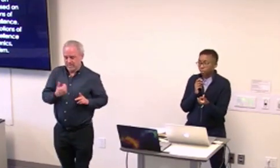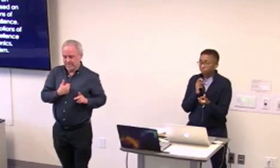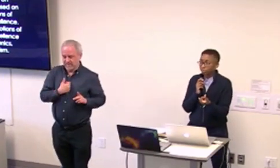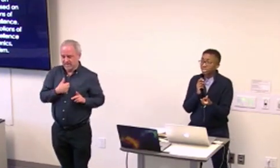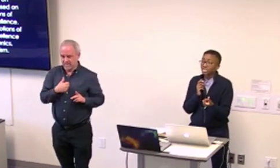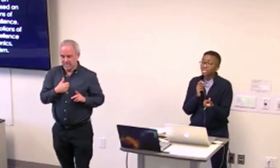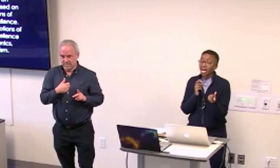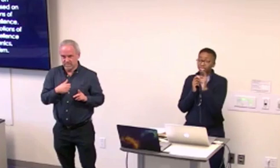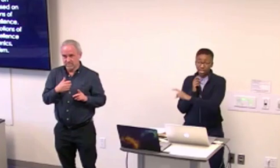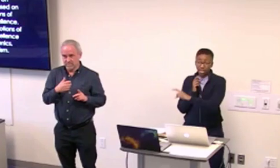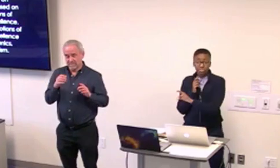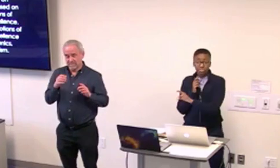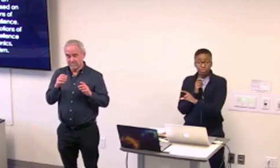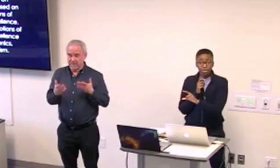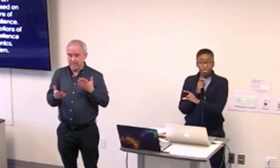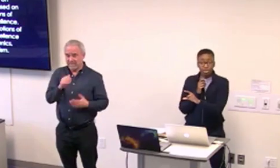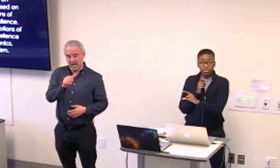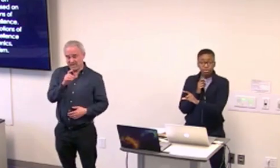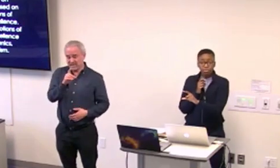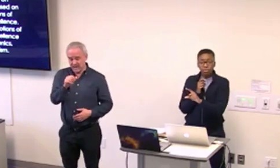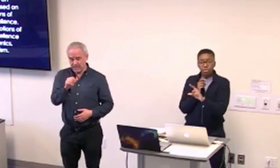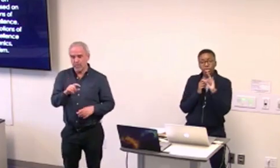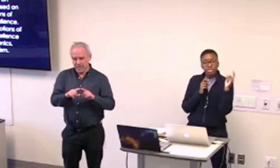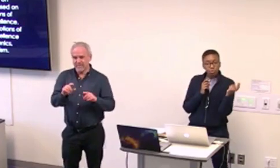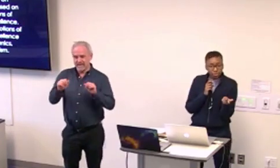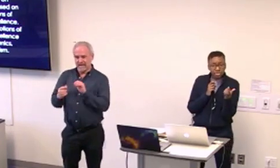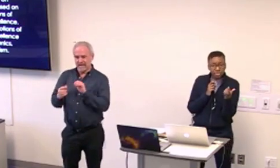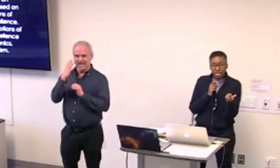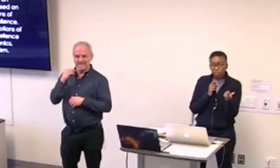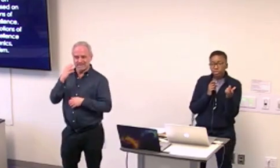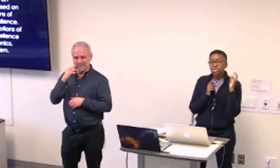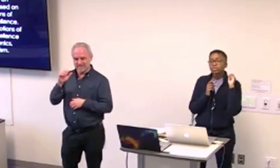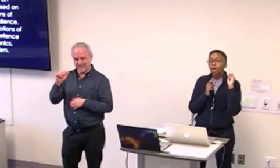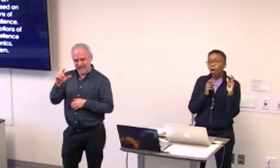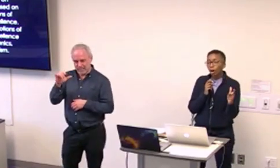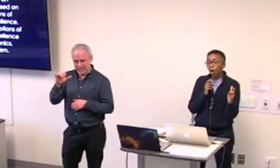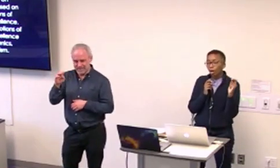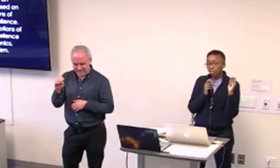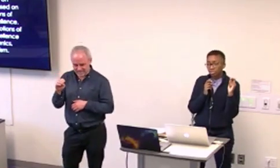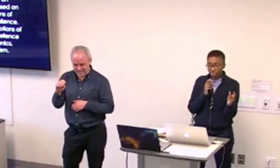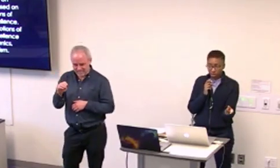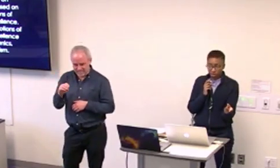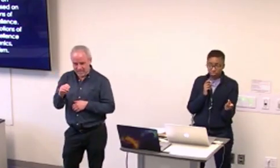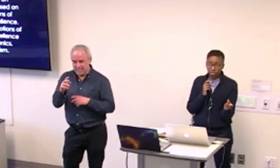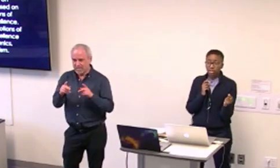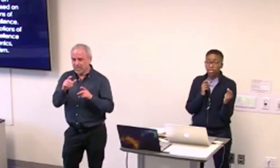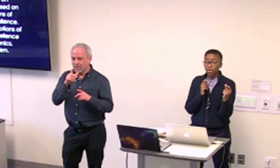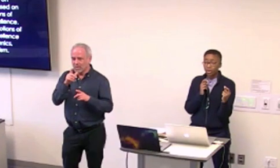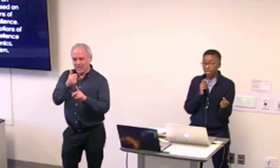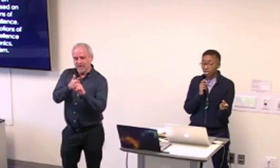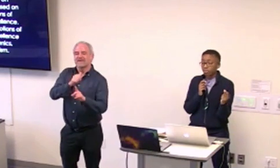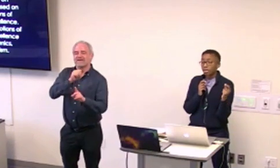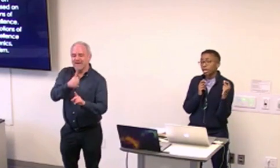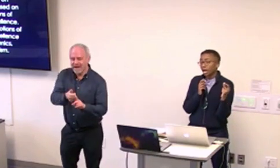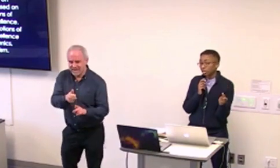Because a lot of negatively racialized people experience ableism all the time. A lot of low-income, houseless,